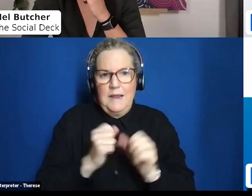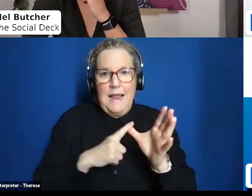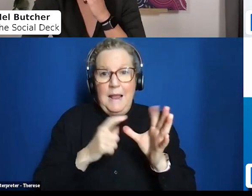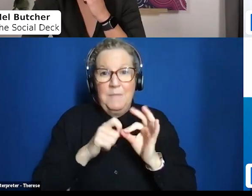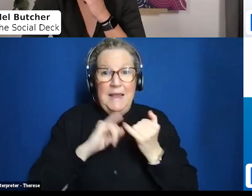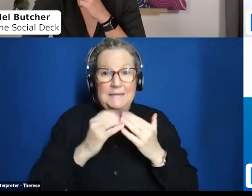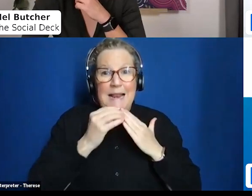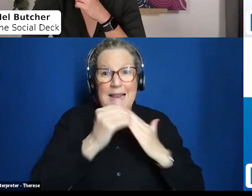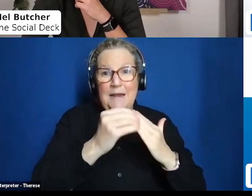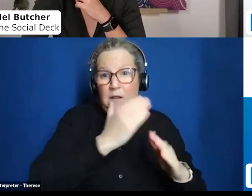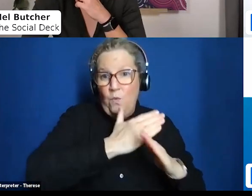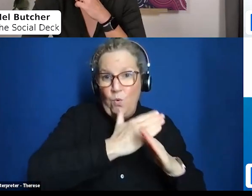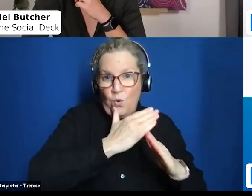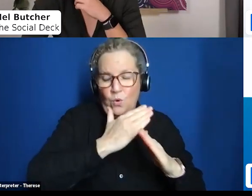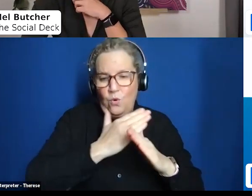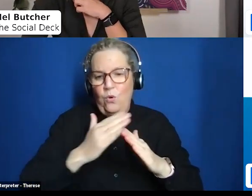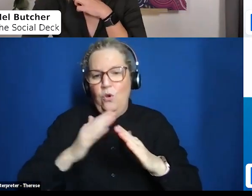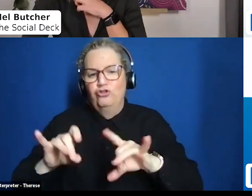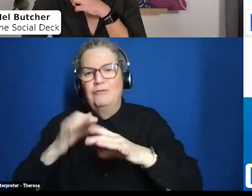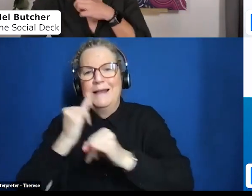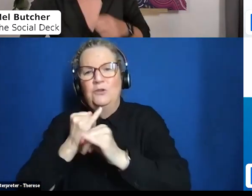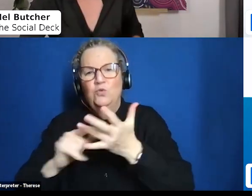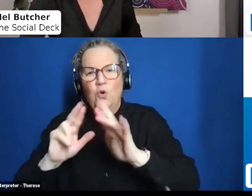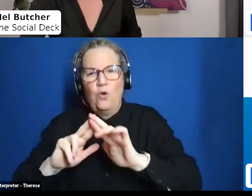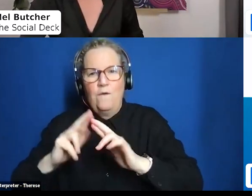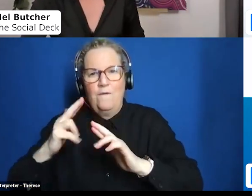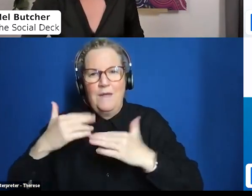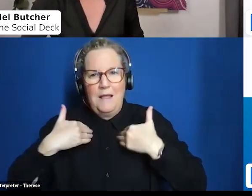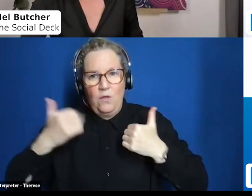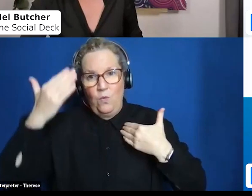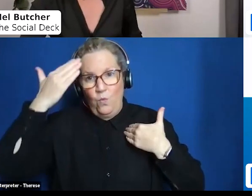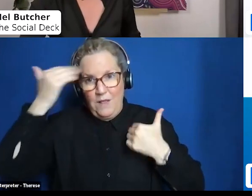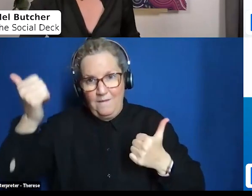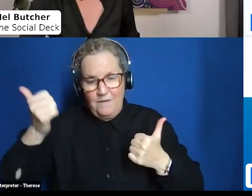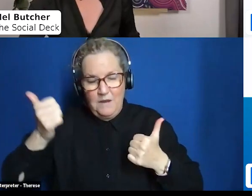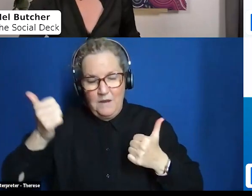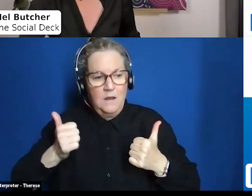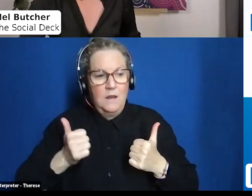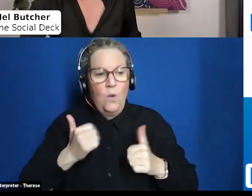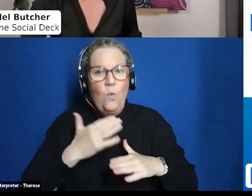and the Australian Institute of Health and Welfare with the disability community. So we've got a working group